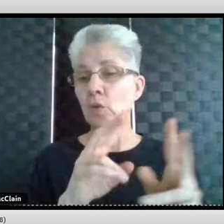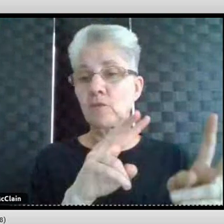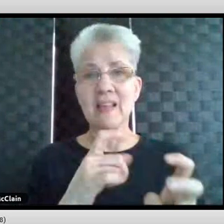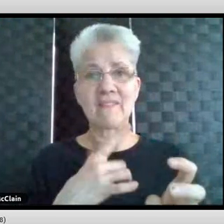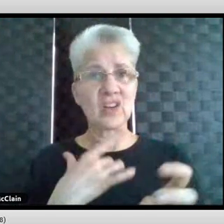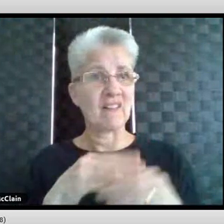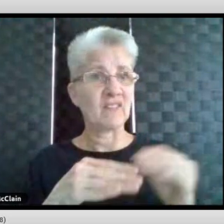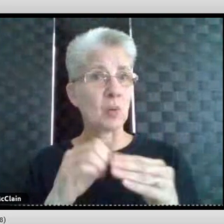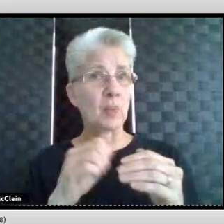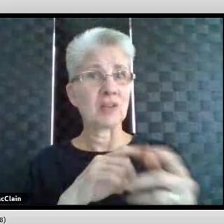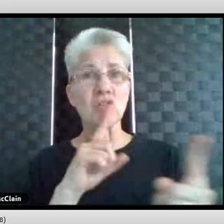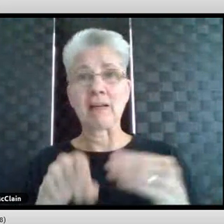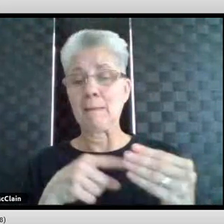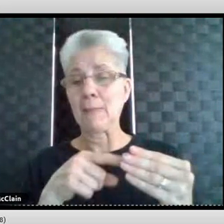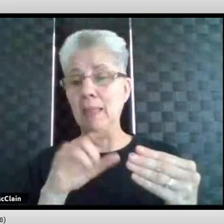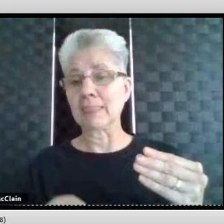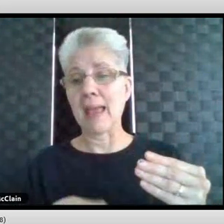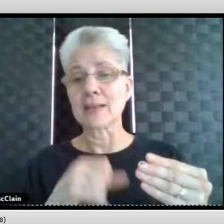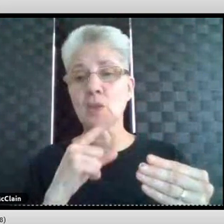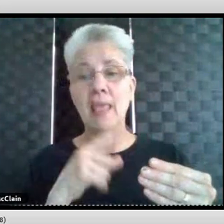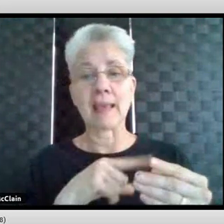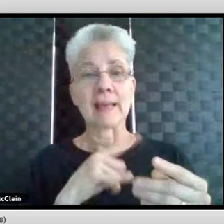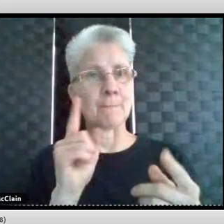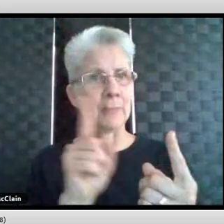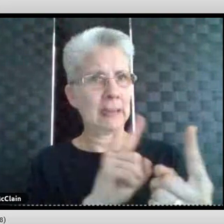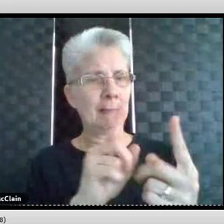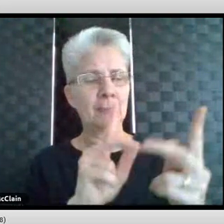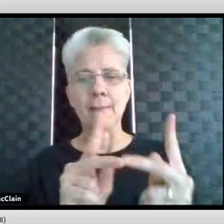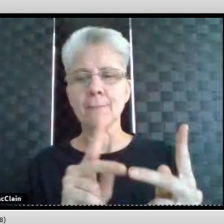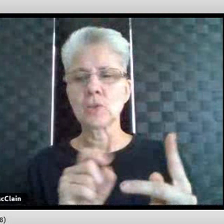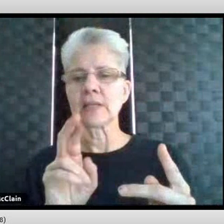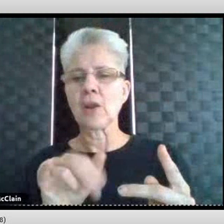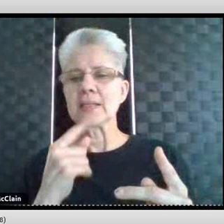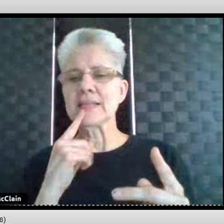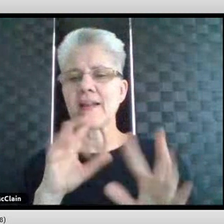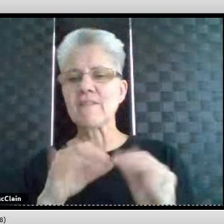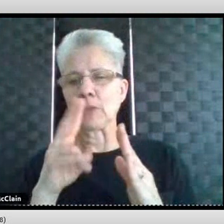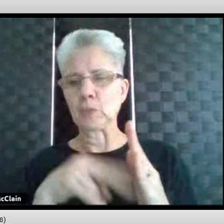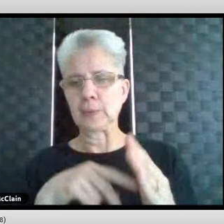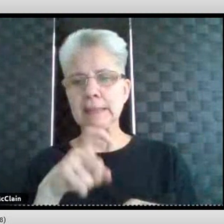talking about so that they can meet people. Terry said, "Family read time" is a specific service